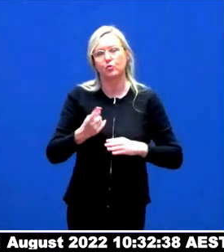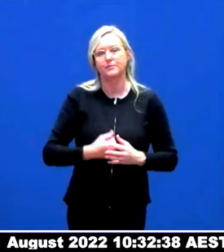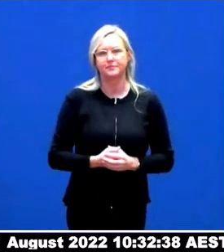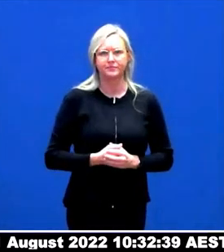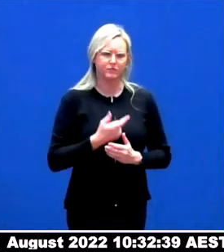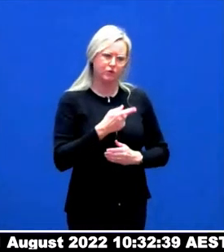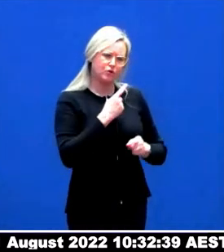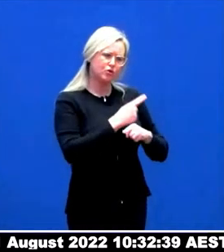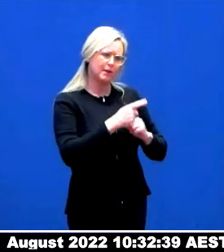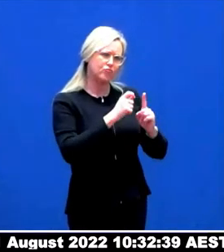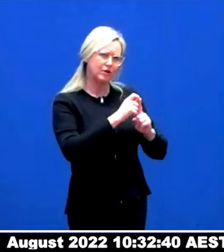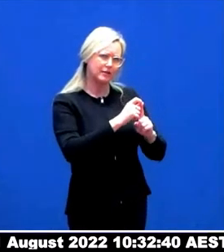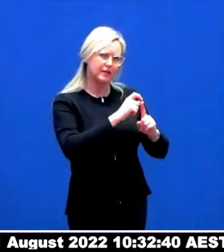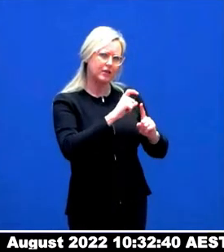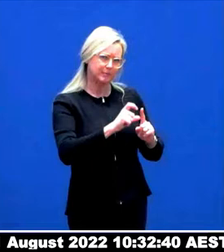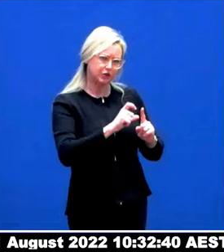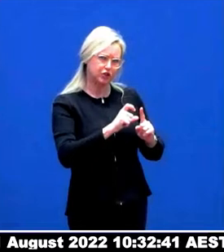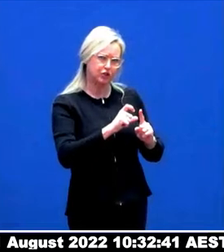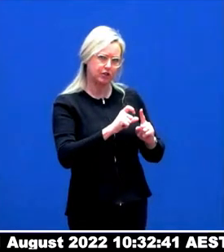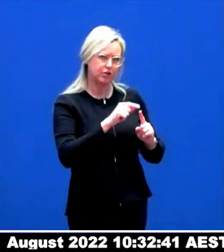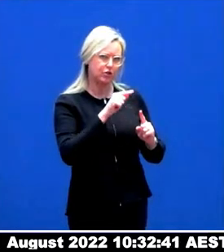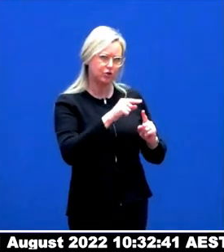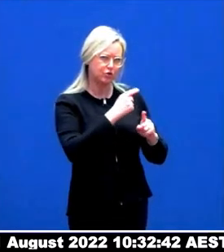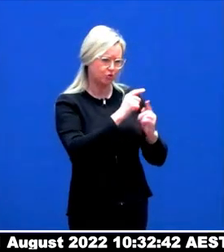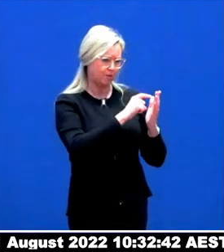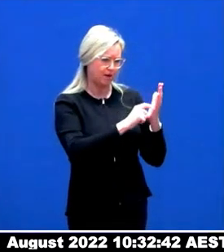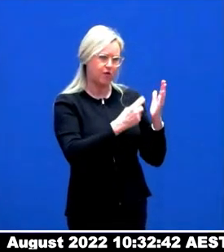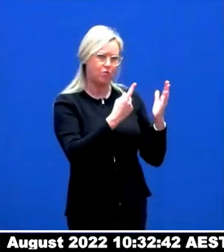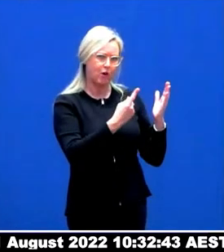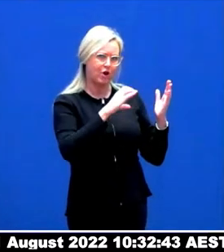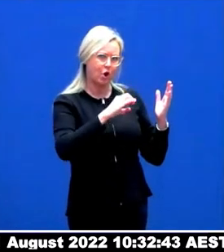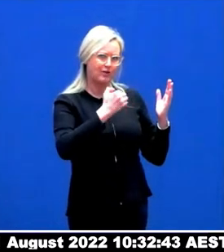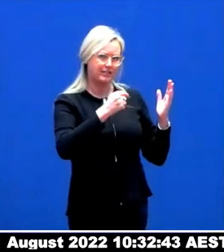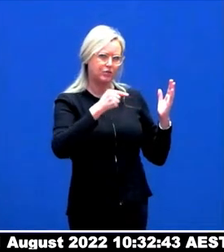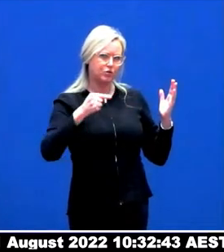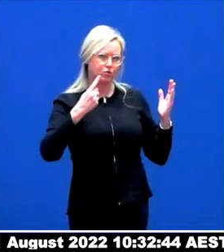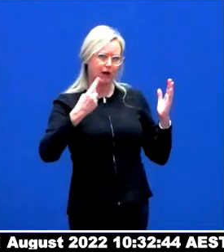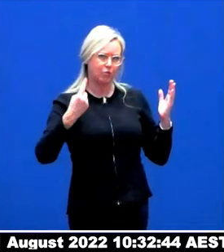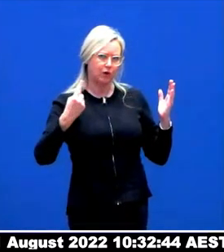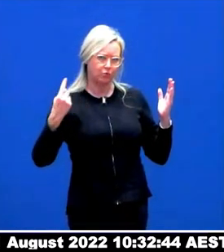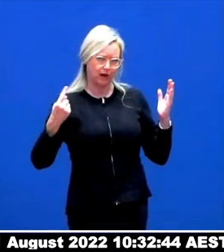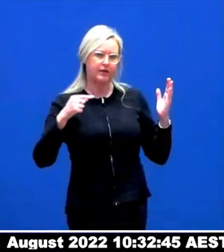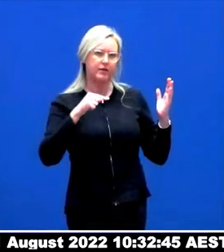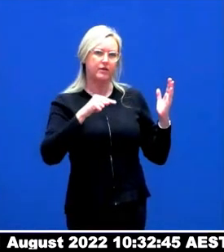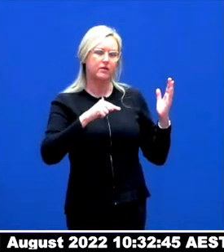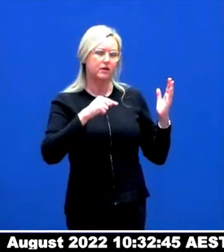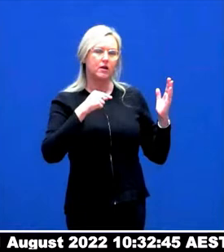statement at - Commissioners, at paragraph 106 to 111, and the Productivity Commission,